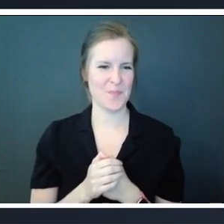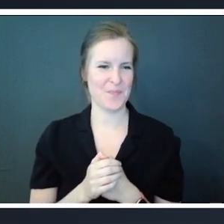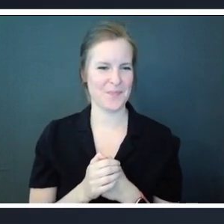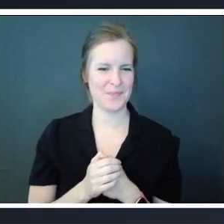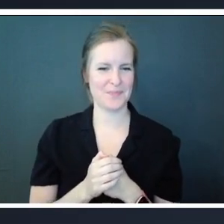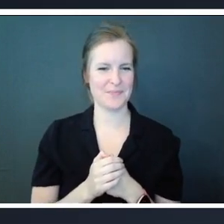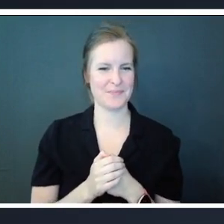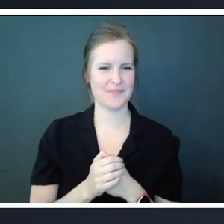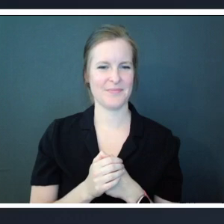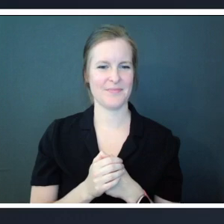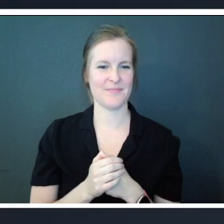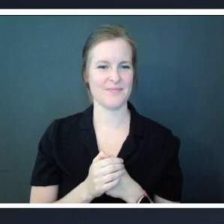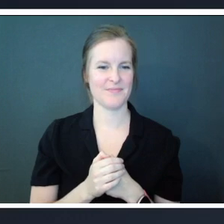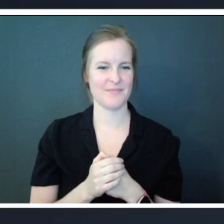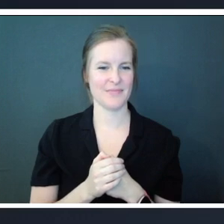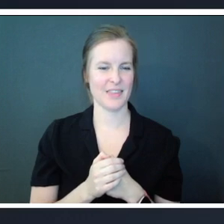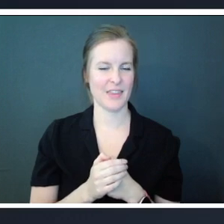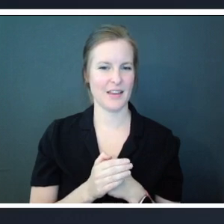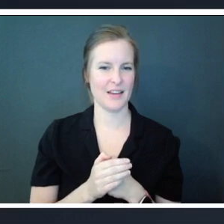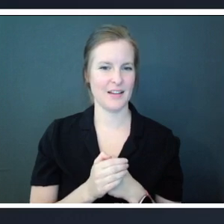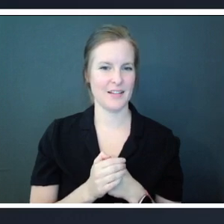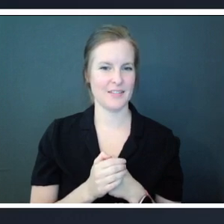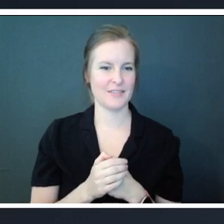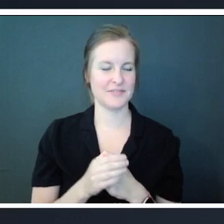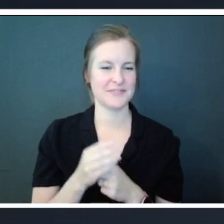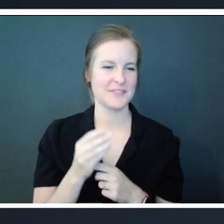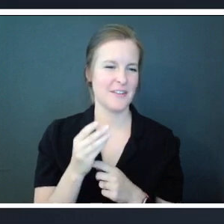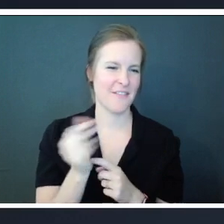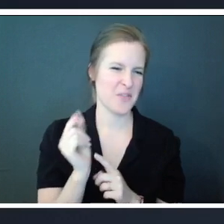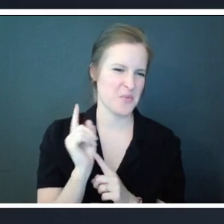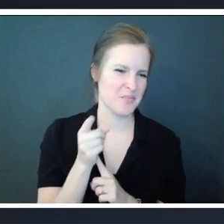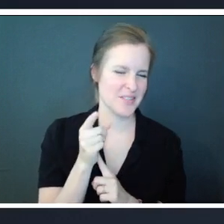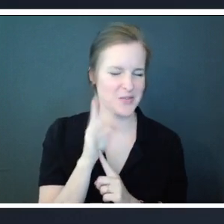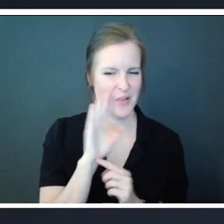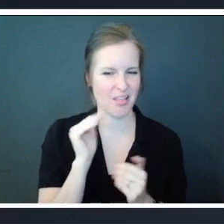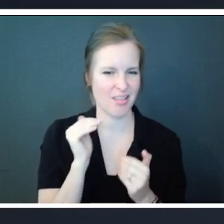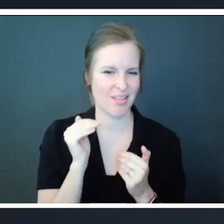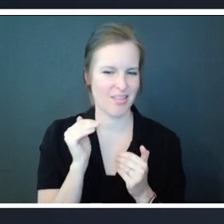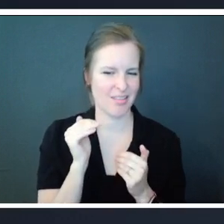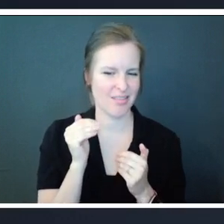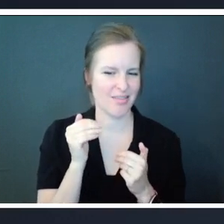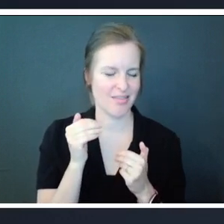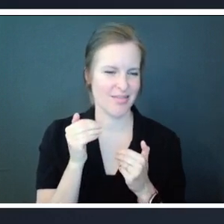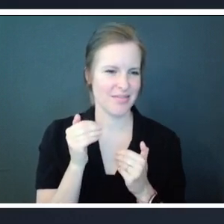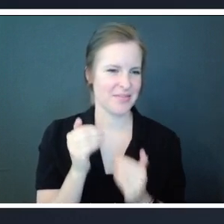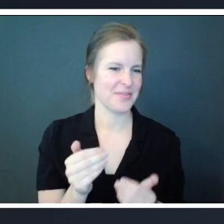So, we're just going to give you a couple of minutes to sort of think over this example that